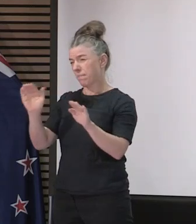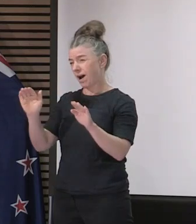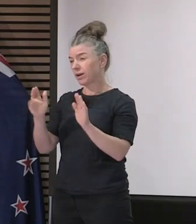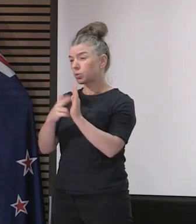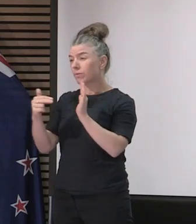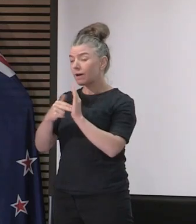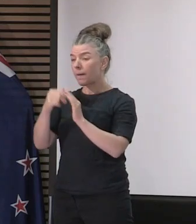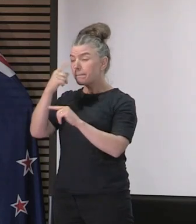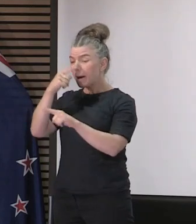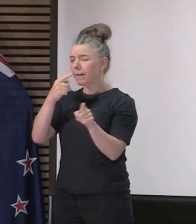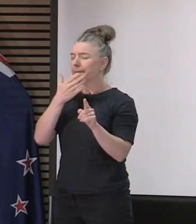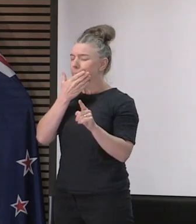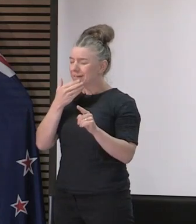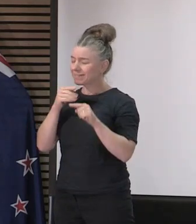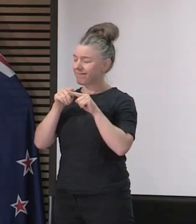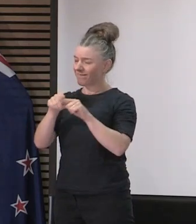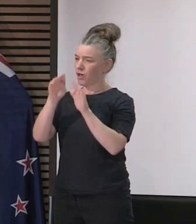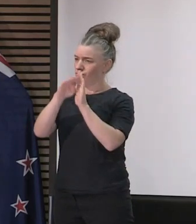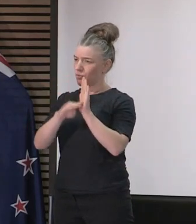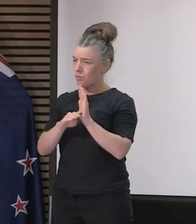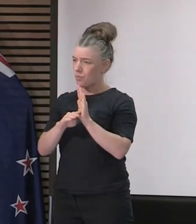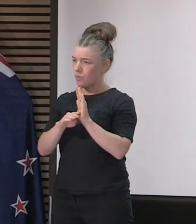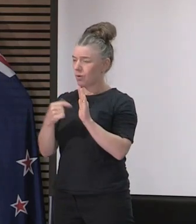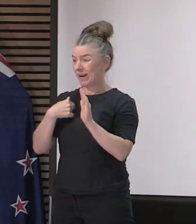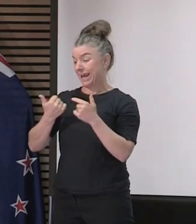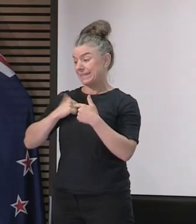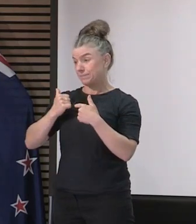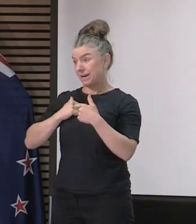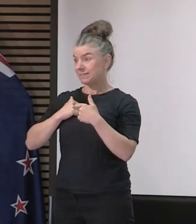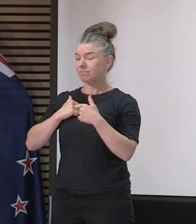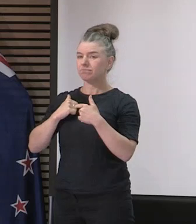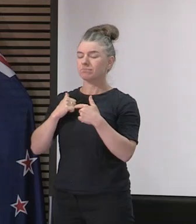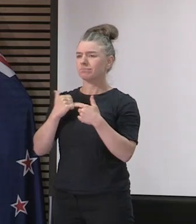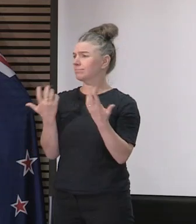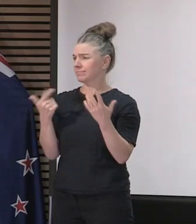think that it is very